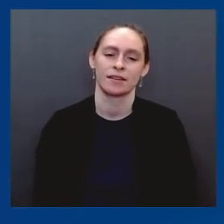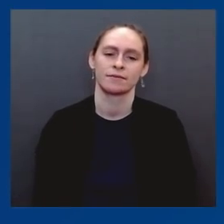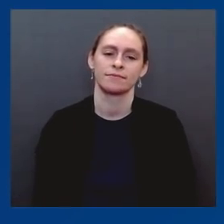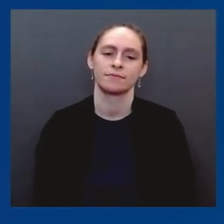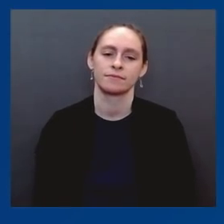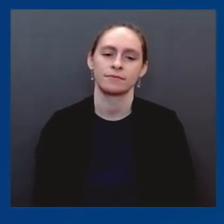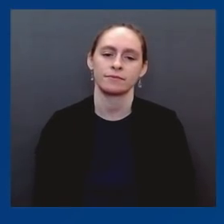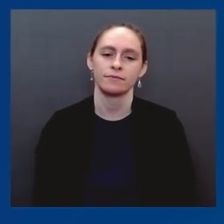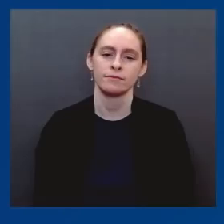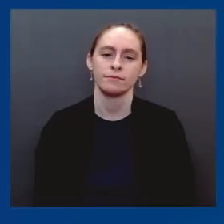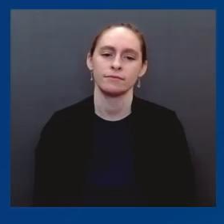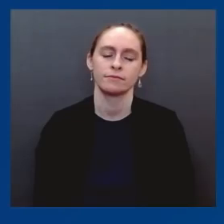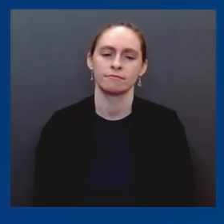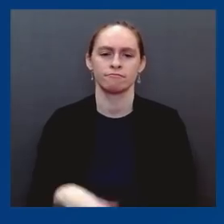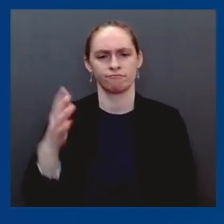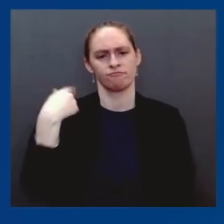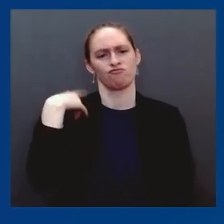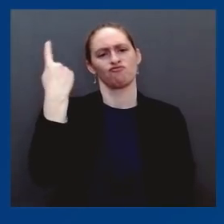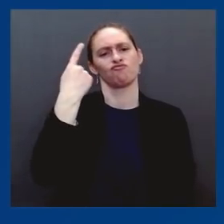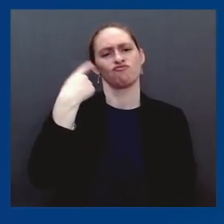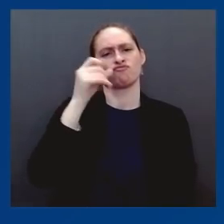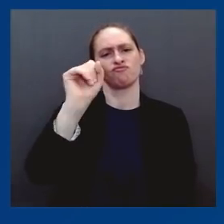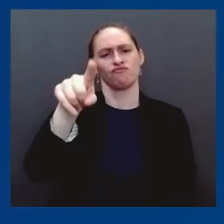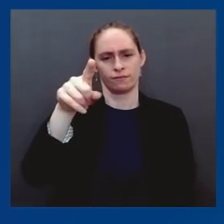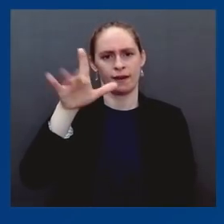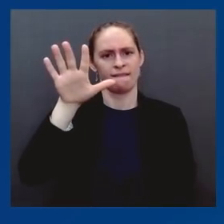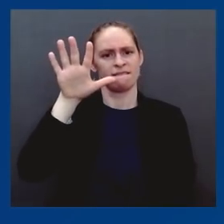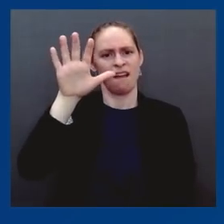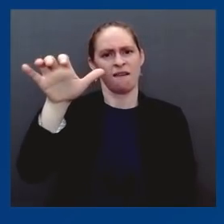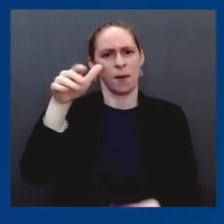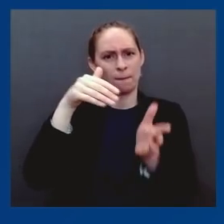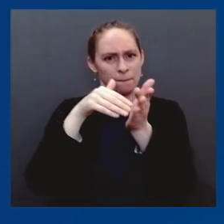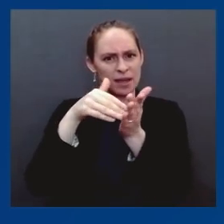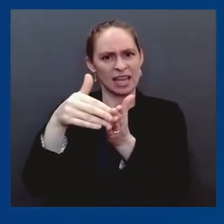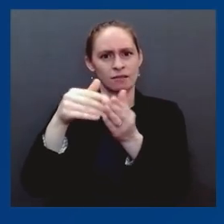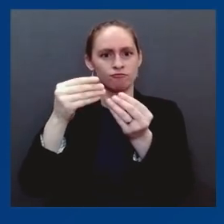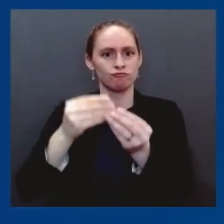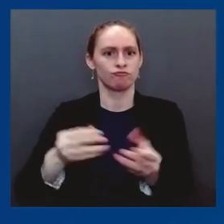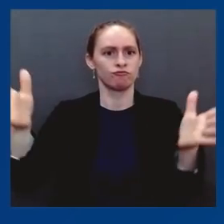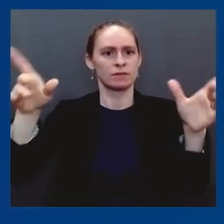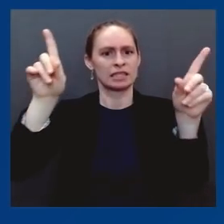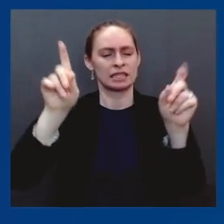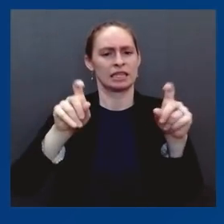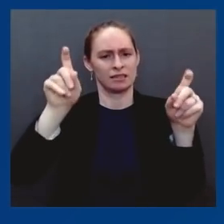that you've made in getting those 500 million antigen tests rolled out next month? Do you have a launch date for the website